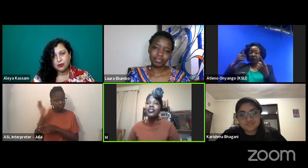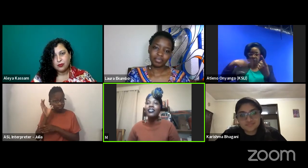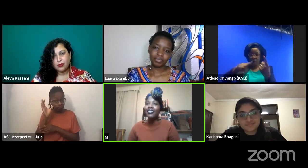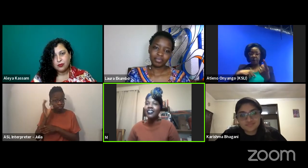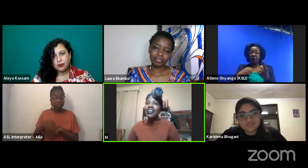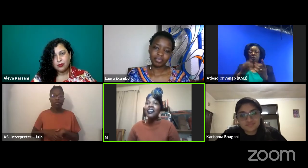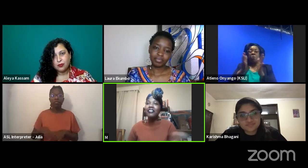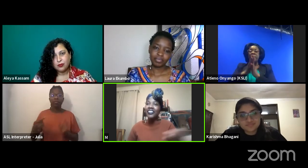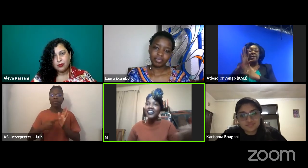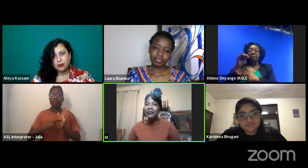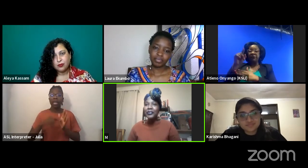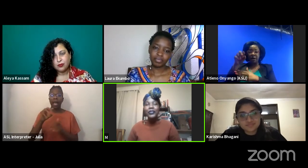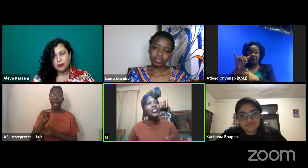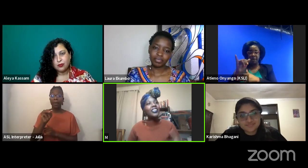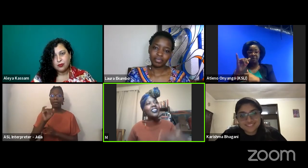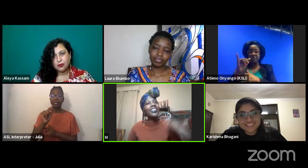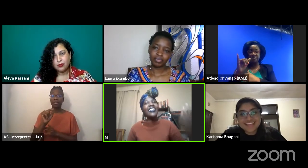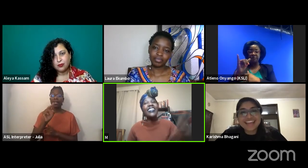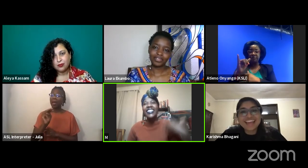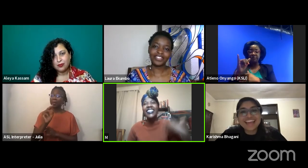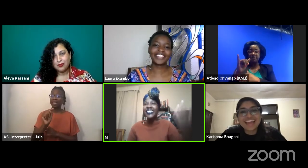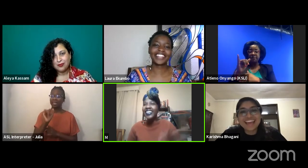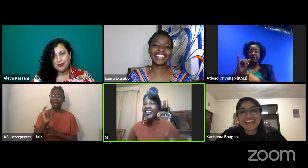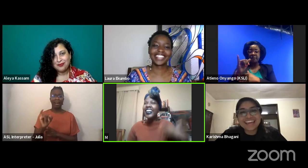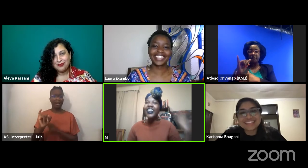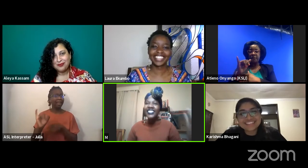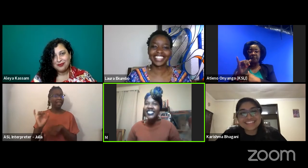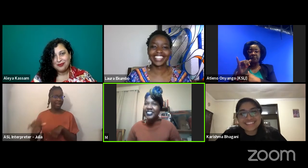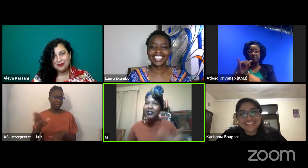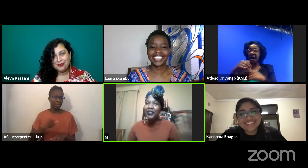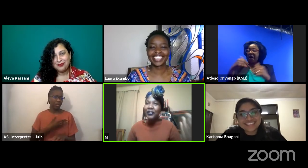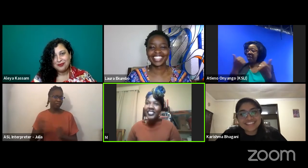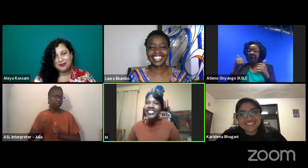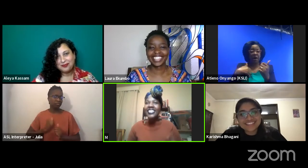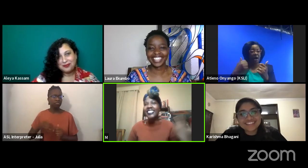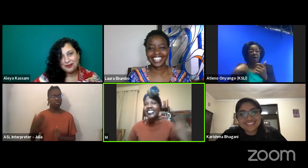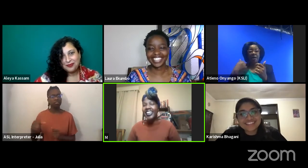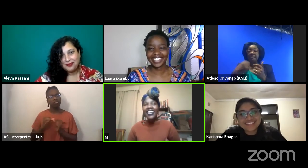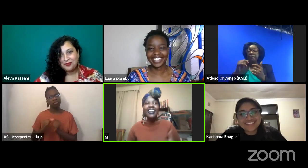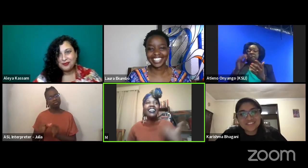the never-ending musical, the constant performances and checking in